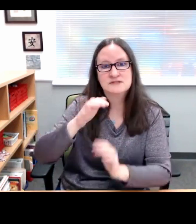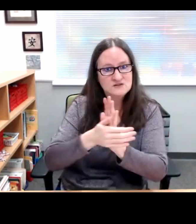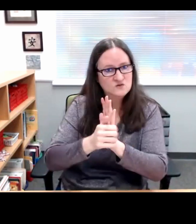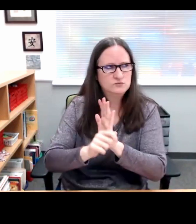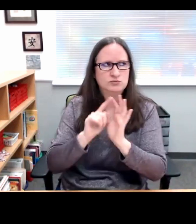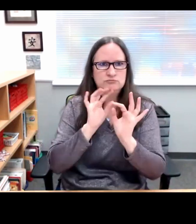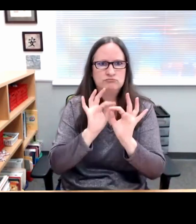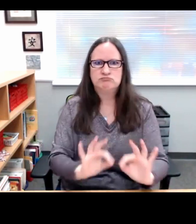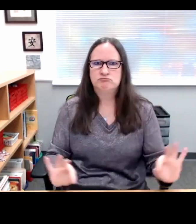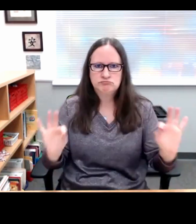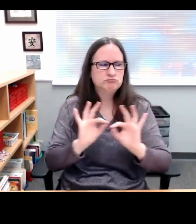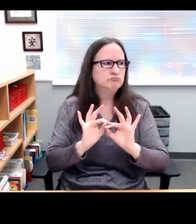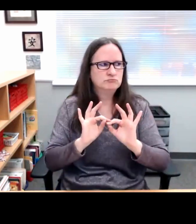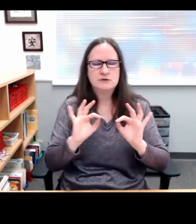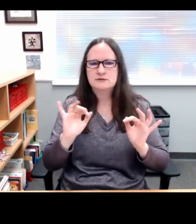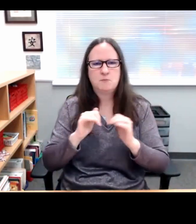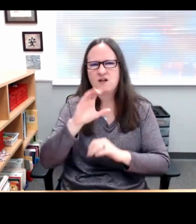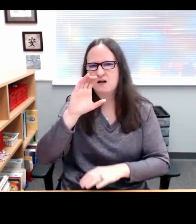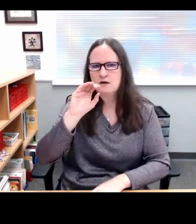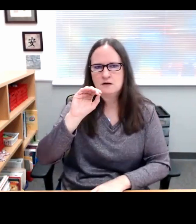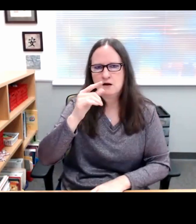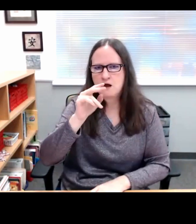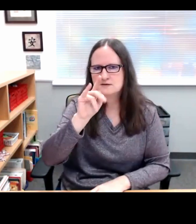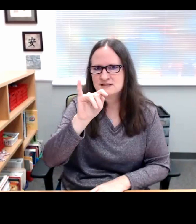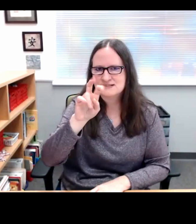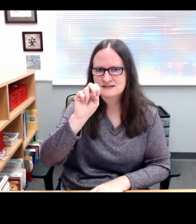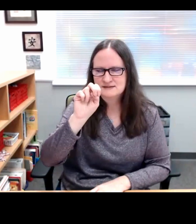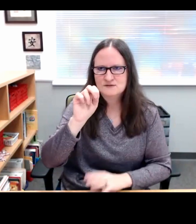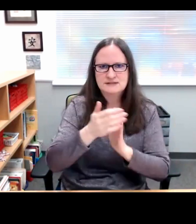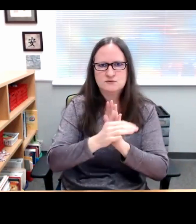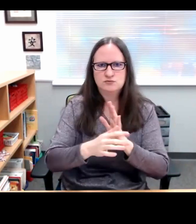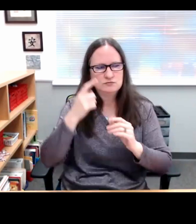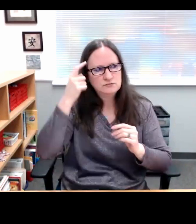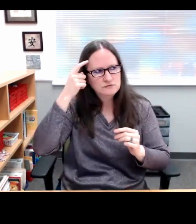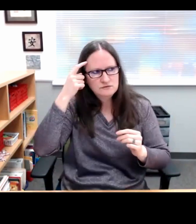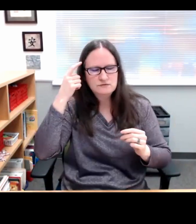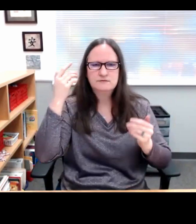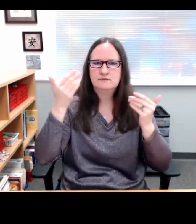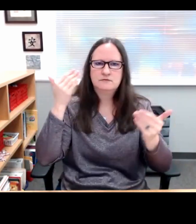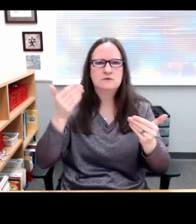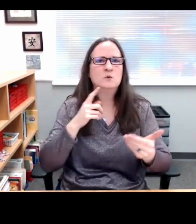When you're thinking of meta linguistic skills, which are crucial when it comes to cognitive